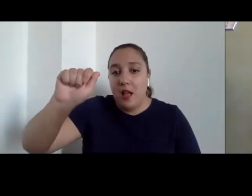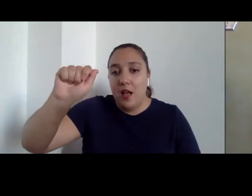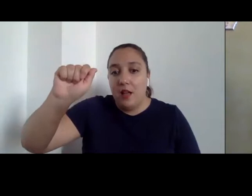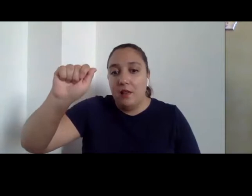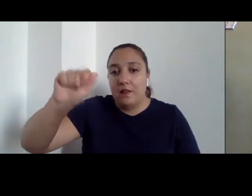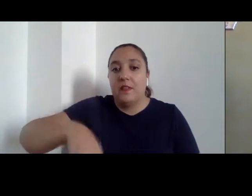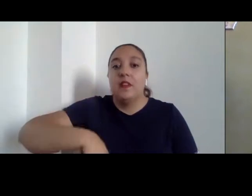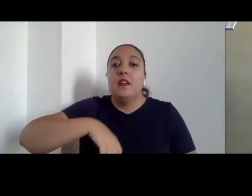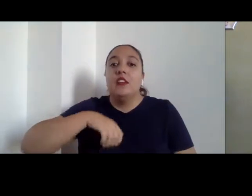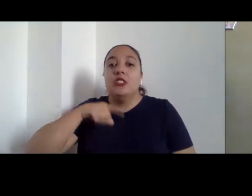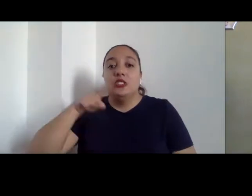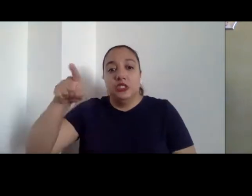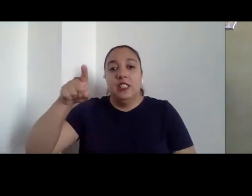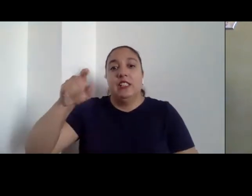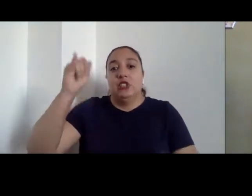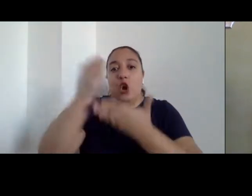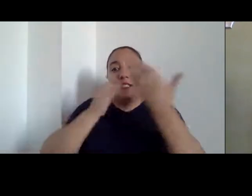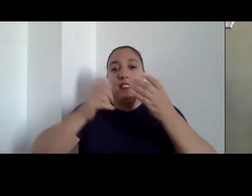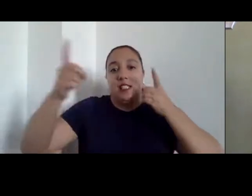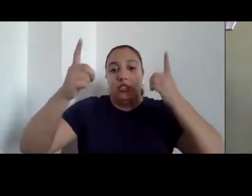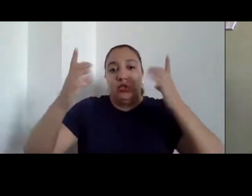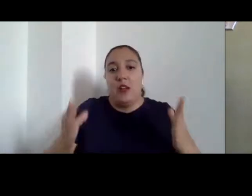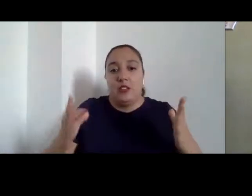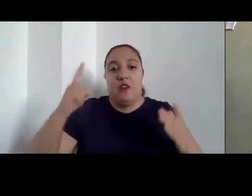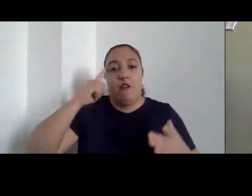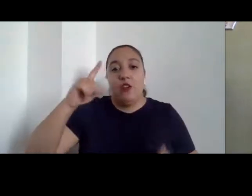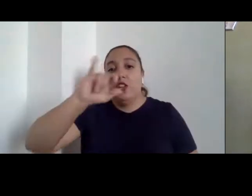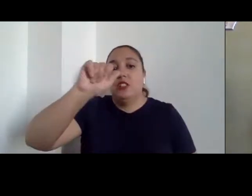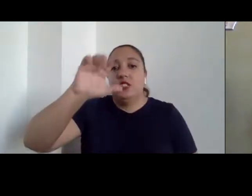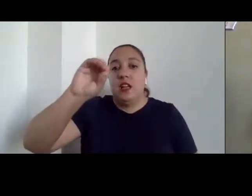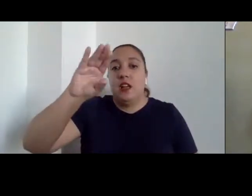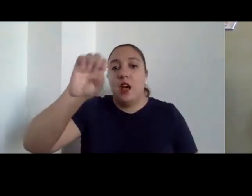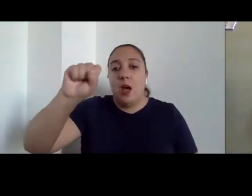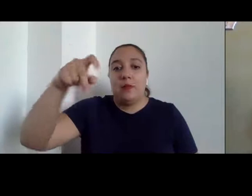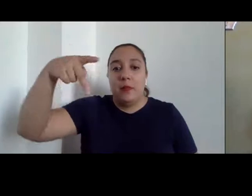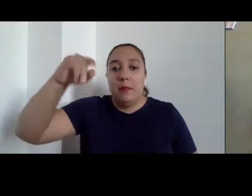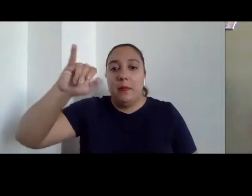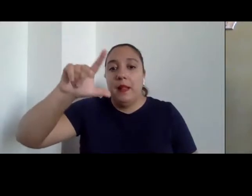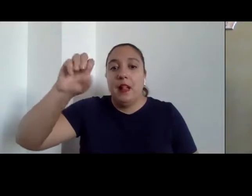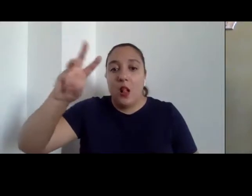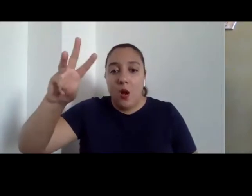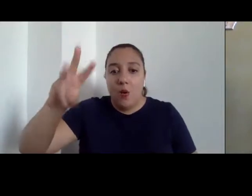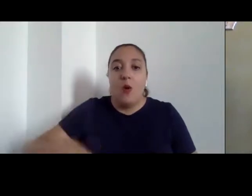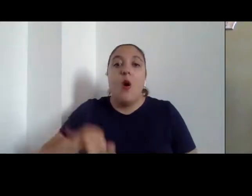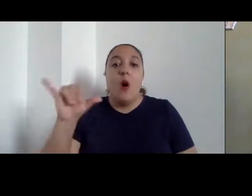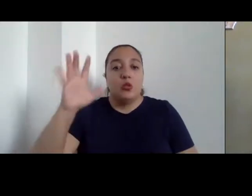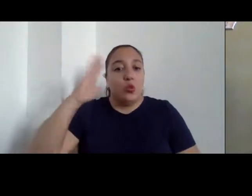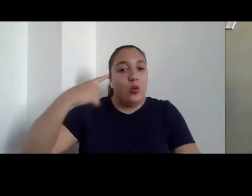pillow. We will be talking to Stanford Makishi, the Vice President of programming for New York City center and